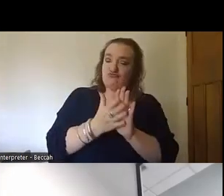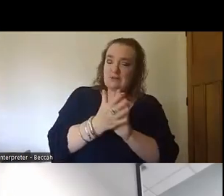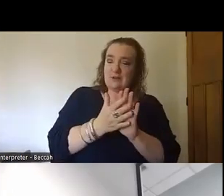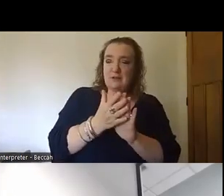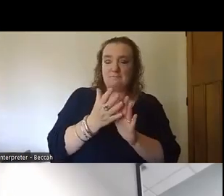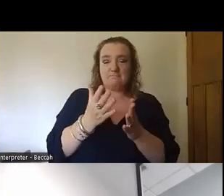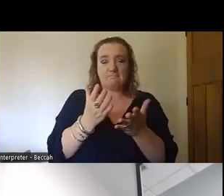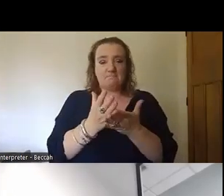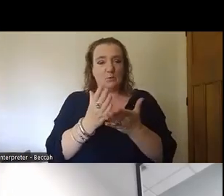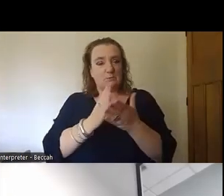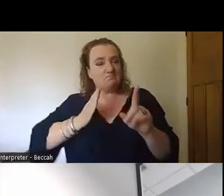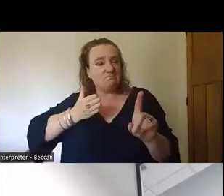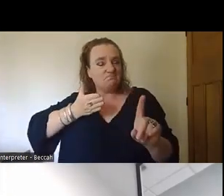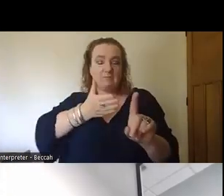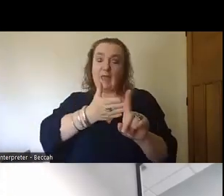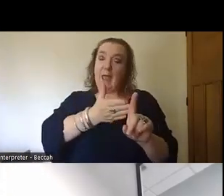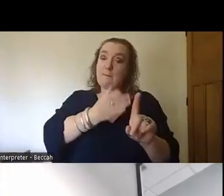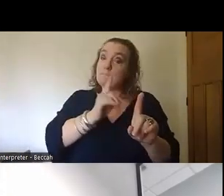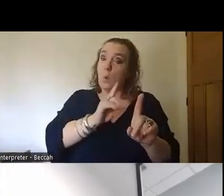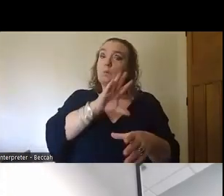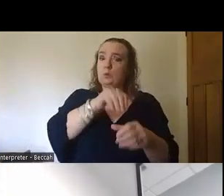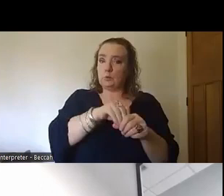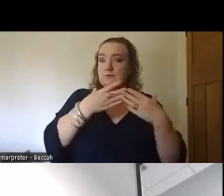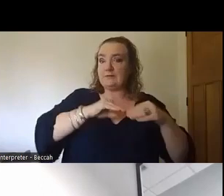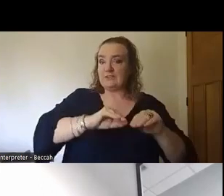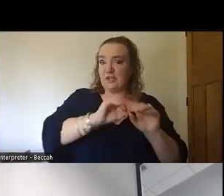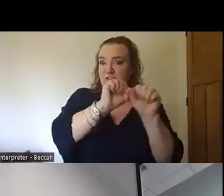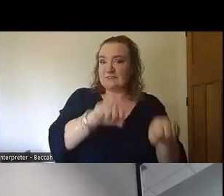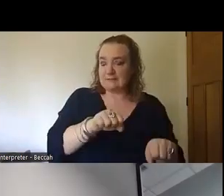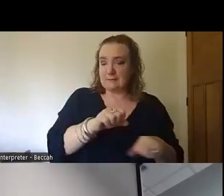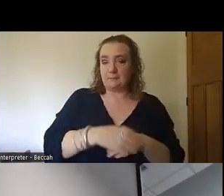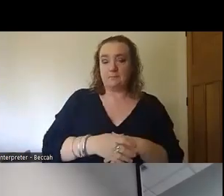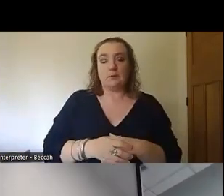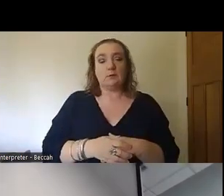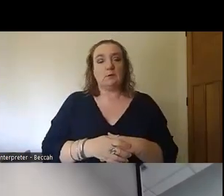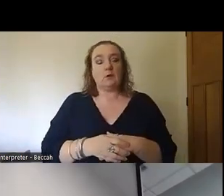a really truly inclusive education system. So that's how we've really tried to position Te Mātaiaho